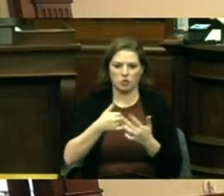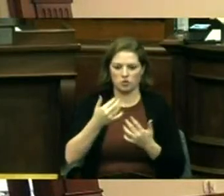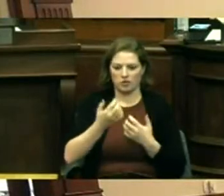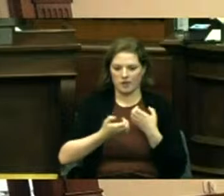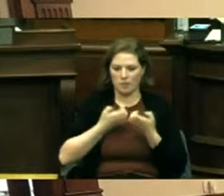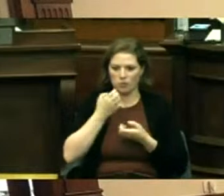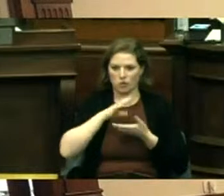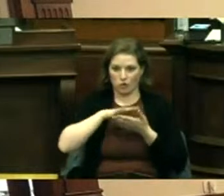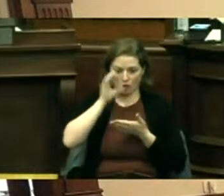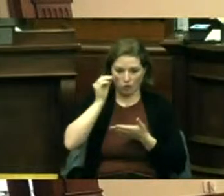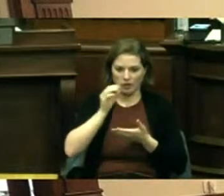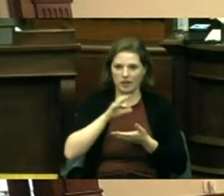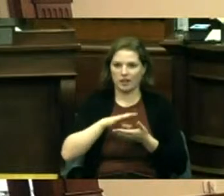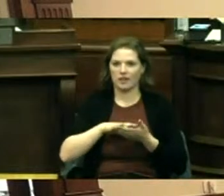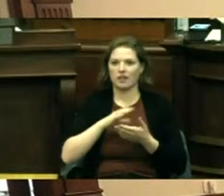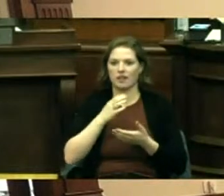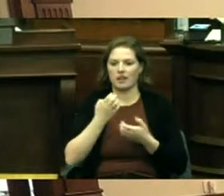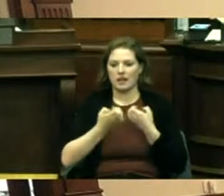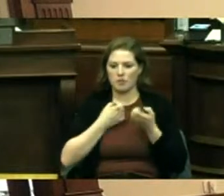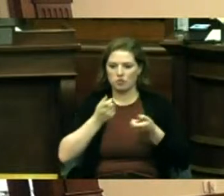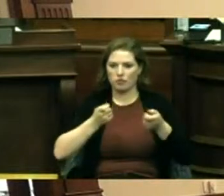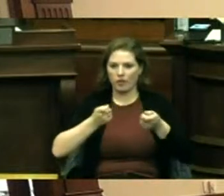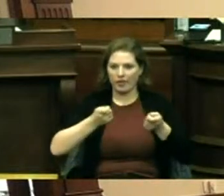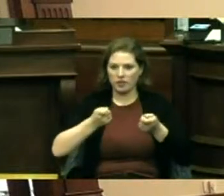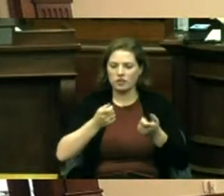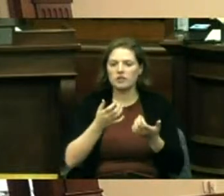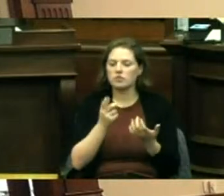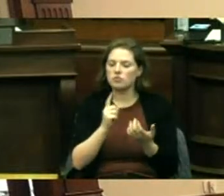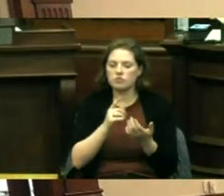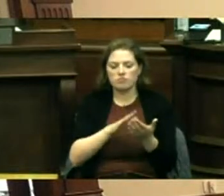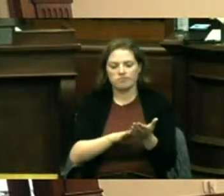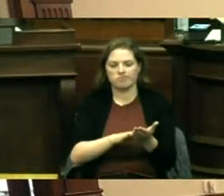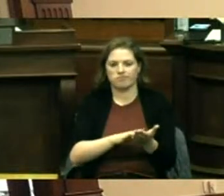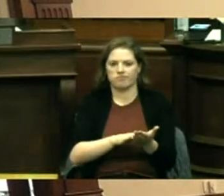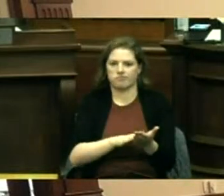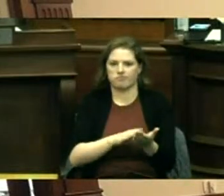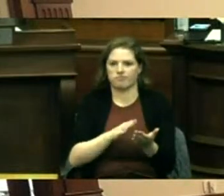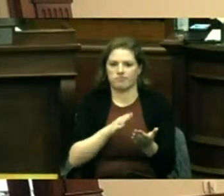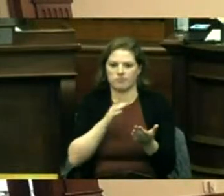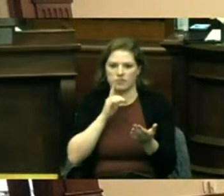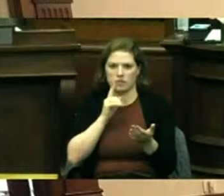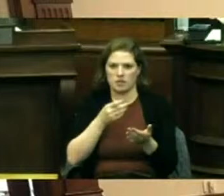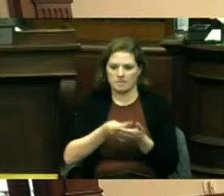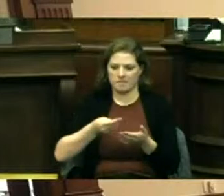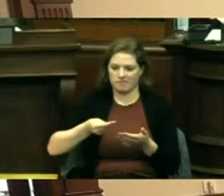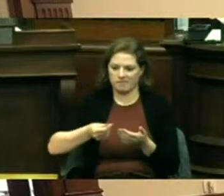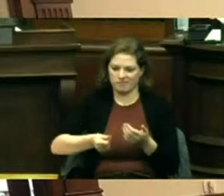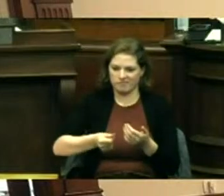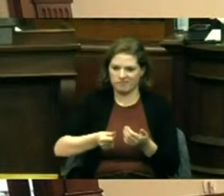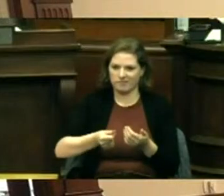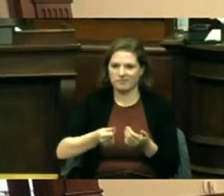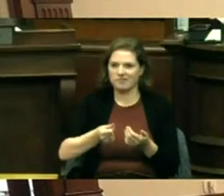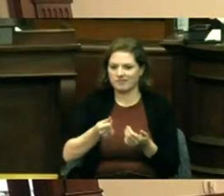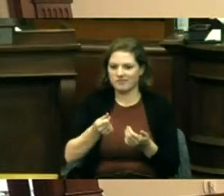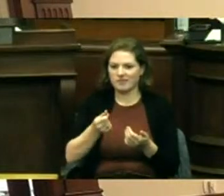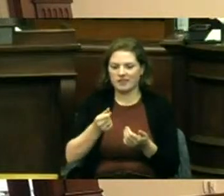also see that there are several programs that deal with social emotional learning and emotional